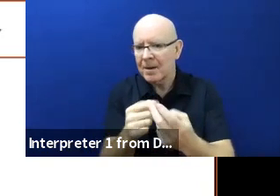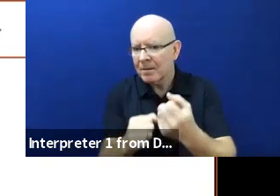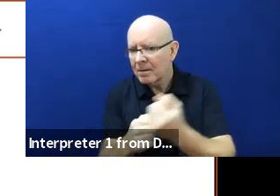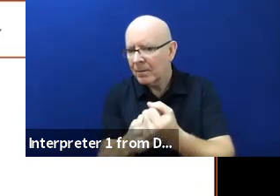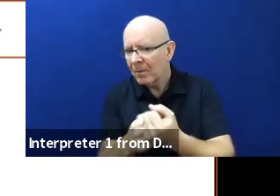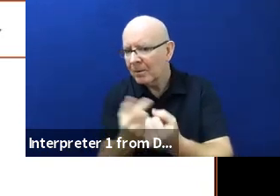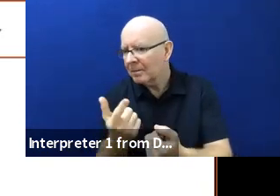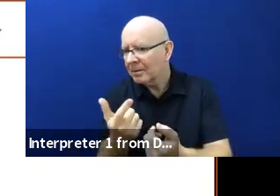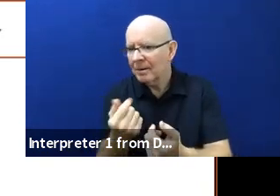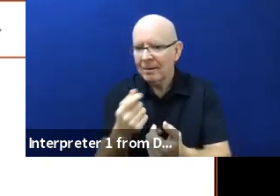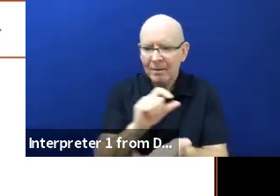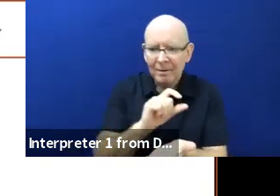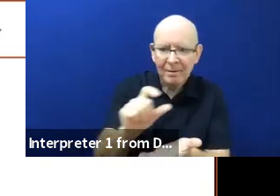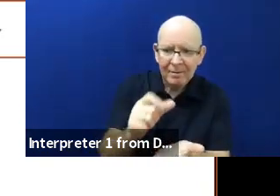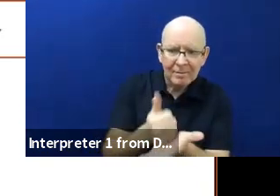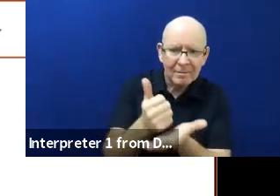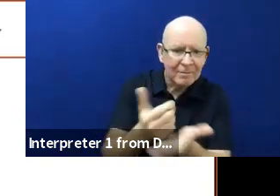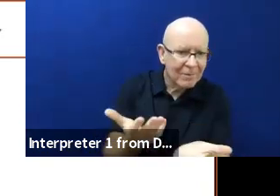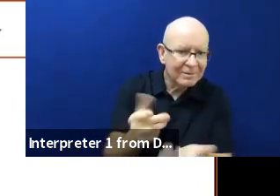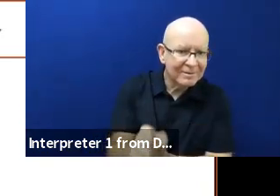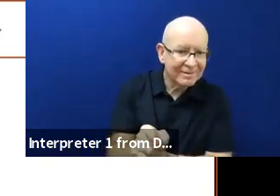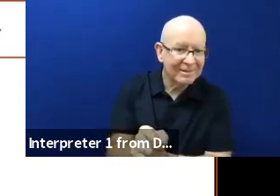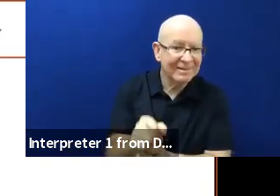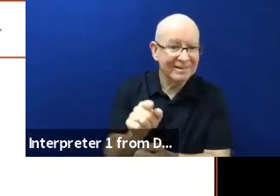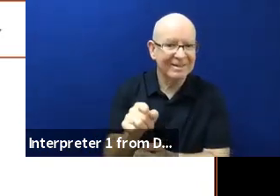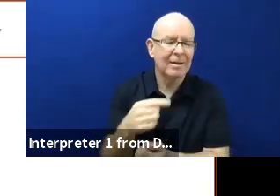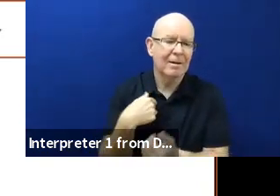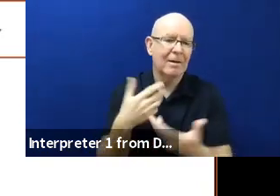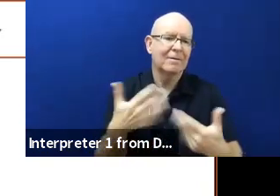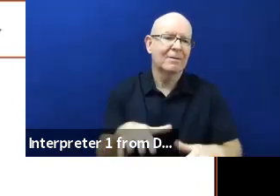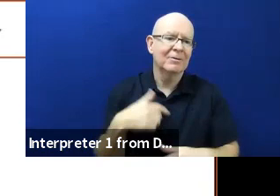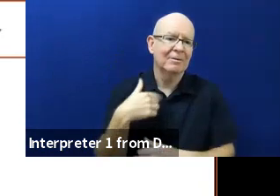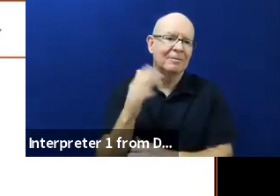Thanks for those great incites Ludovico and were going to move on to